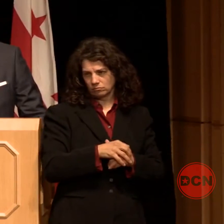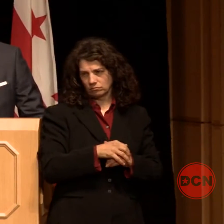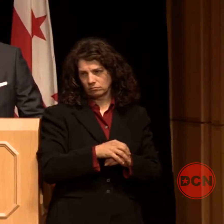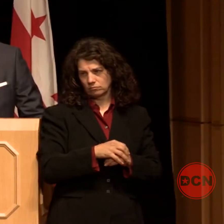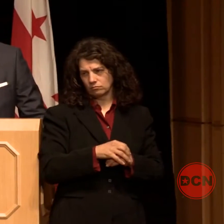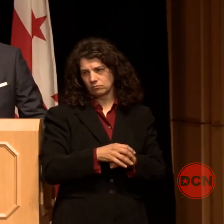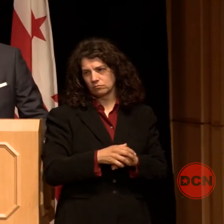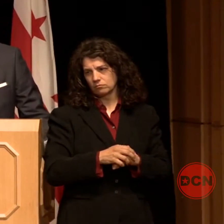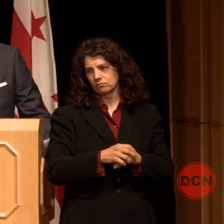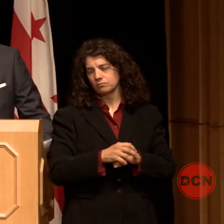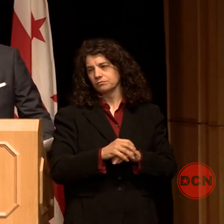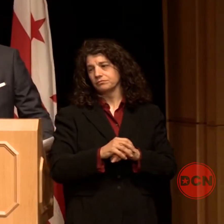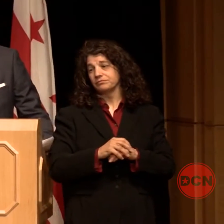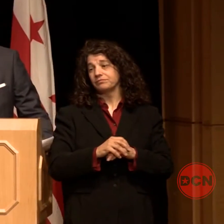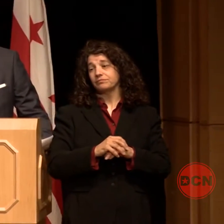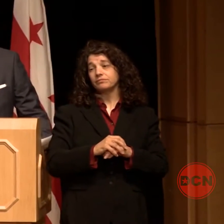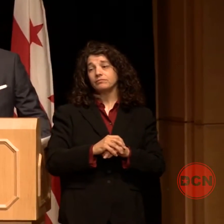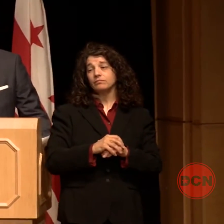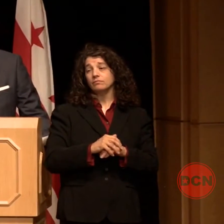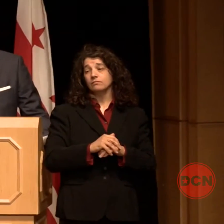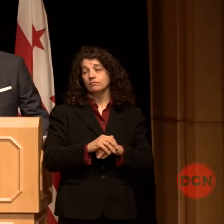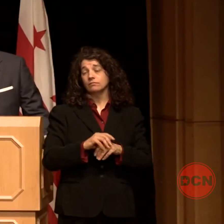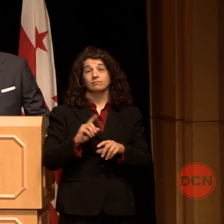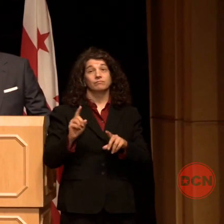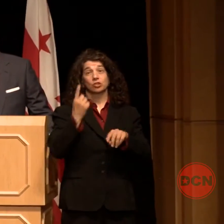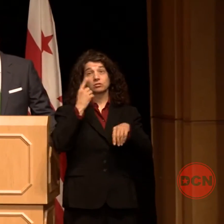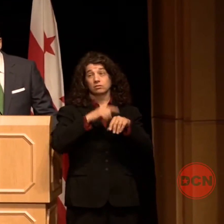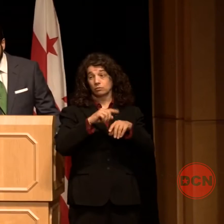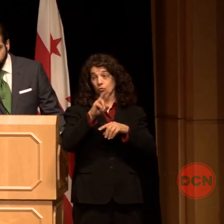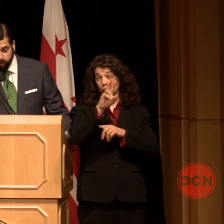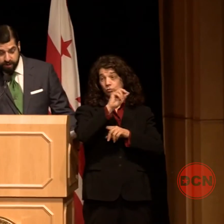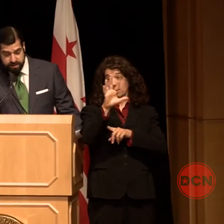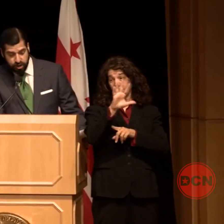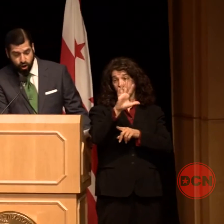2005, DMPED HAS SUBSTANTIAL MOVEMENT AND FORWARD PROGRESS ON